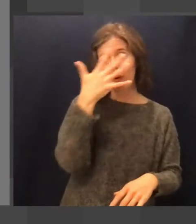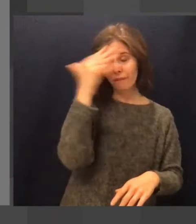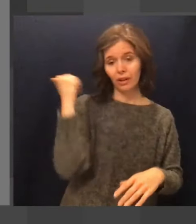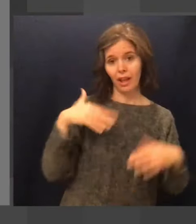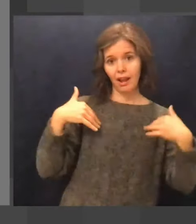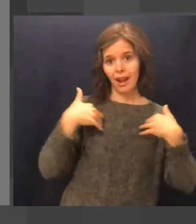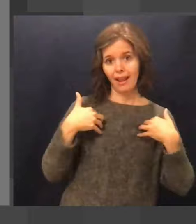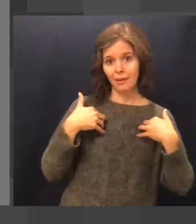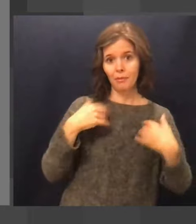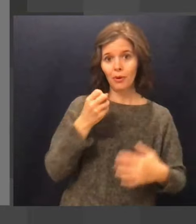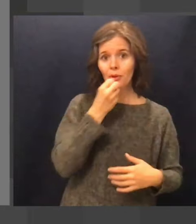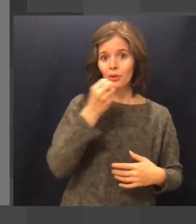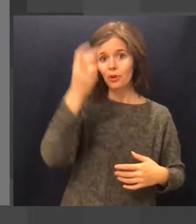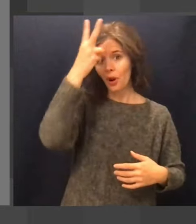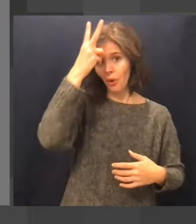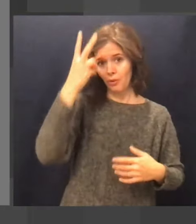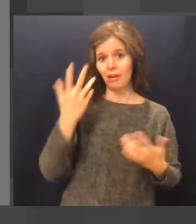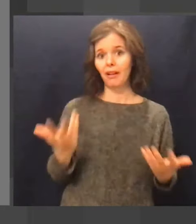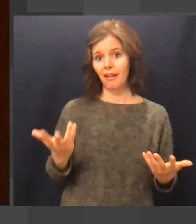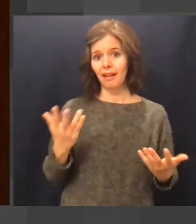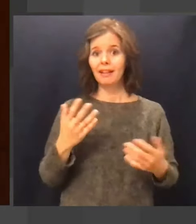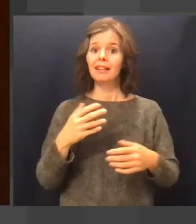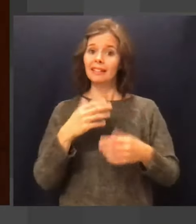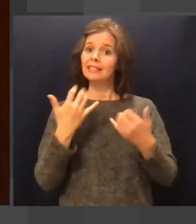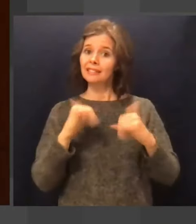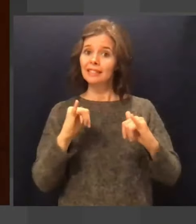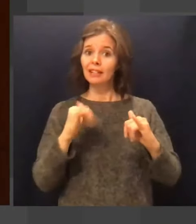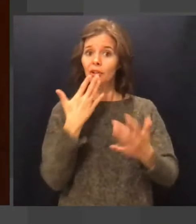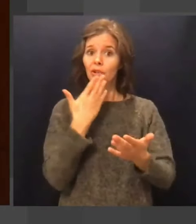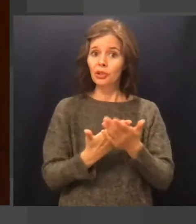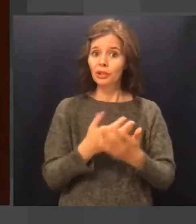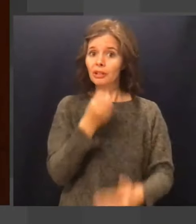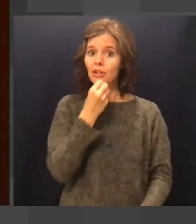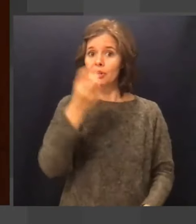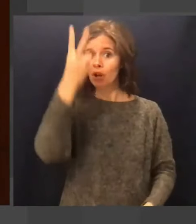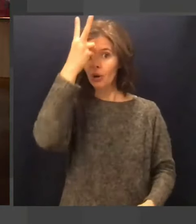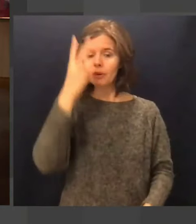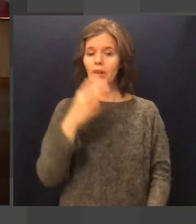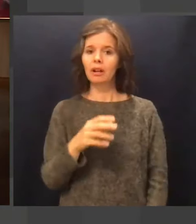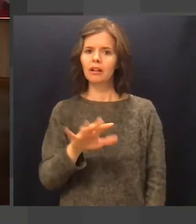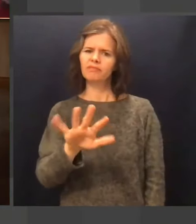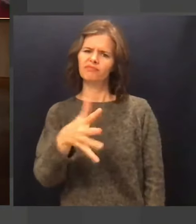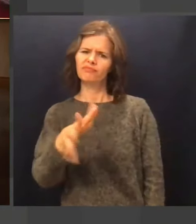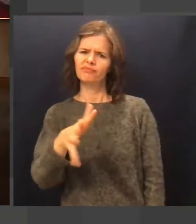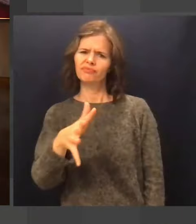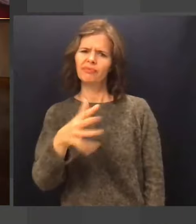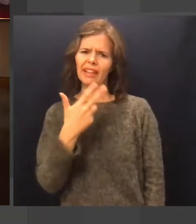AND WE CANNOT FORGET OUR GOAT. IT'S IN BETWEEN.